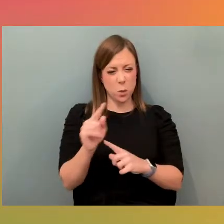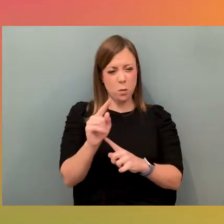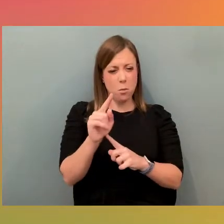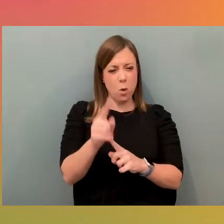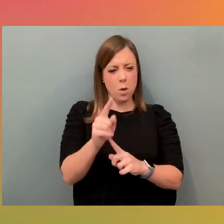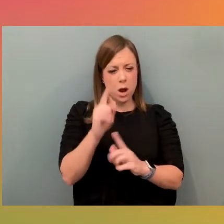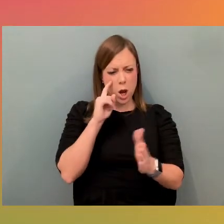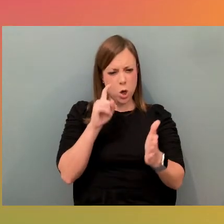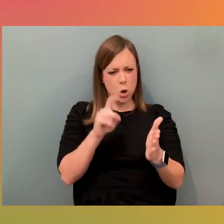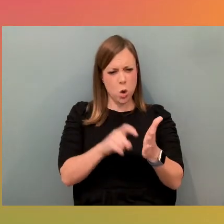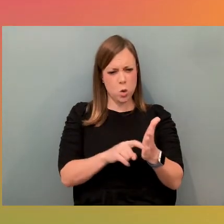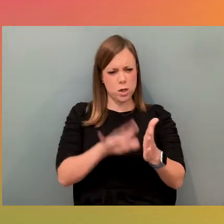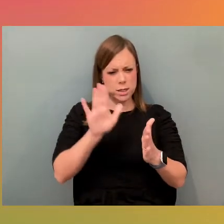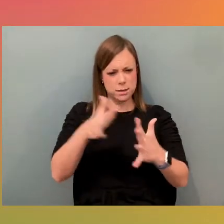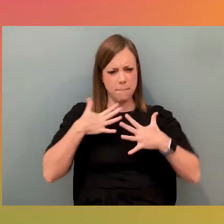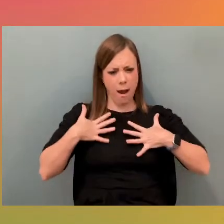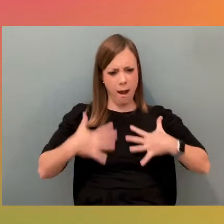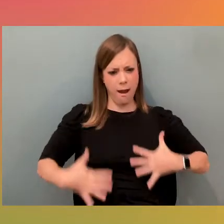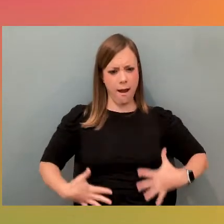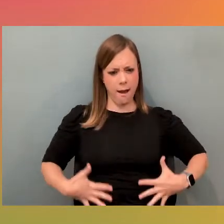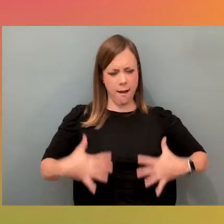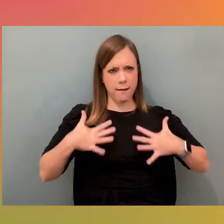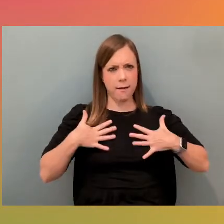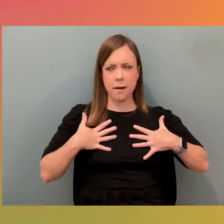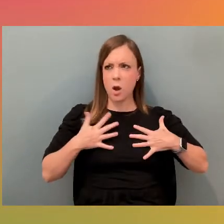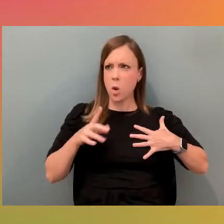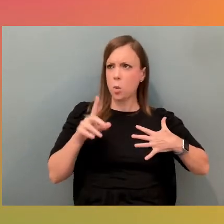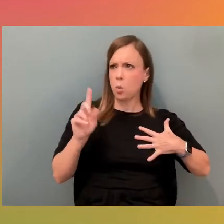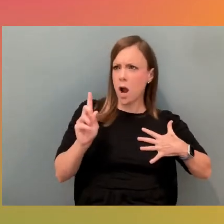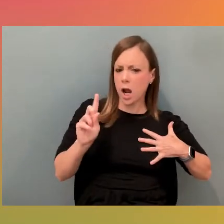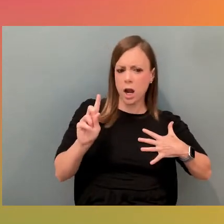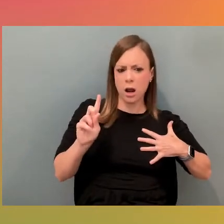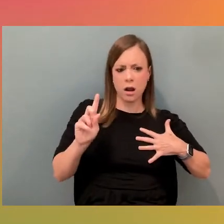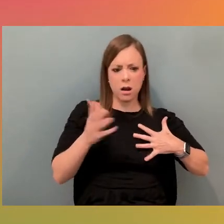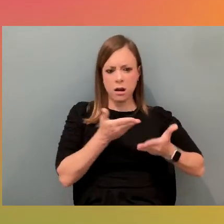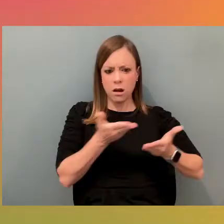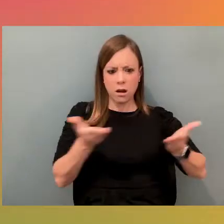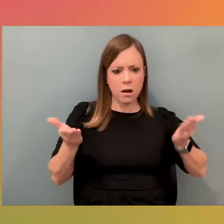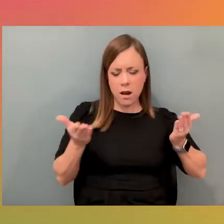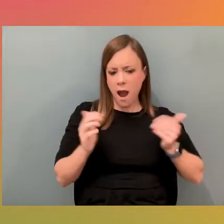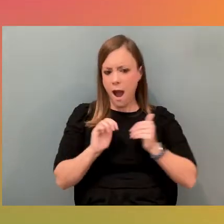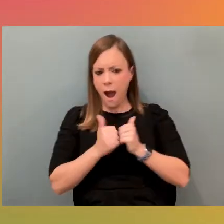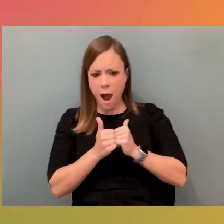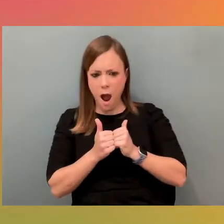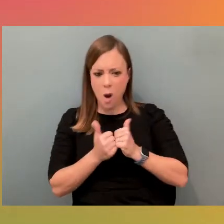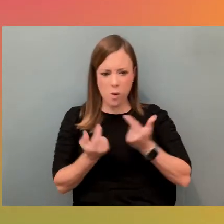AND WHILE YOU ARE HERE, TAKE A